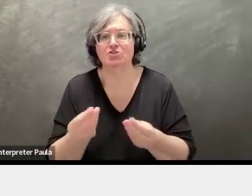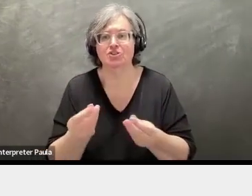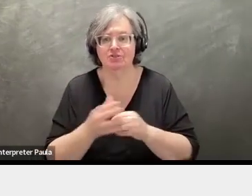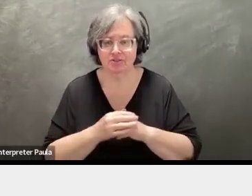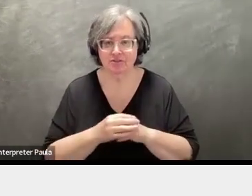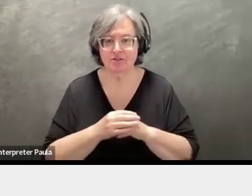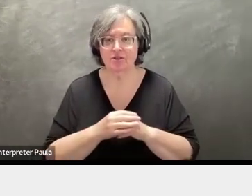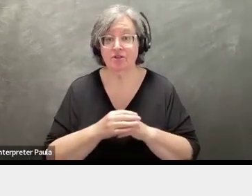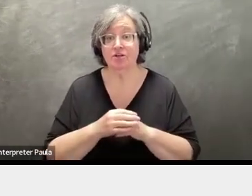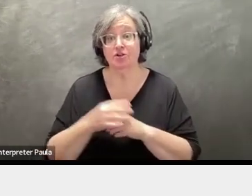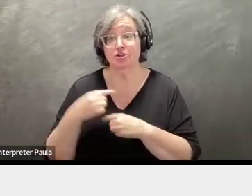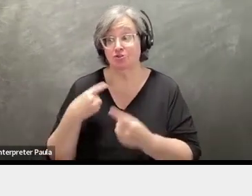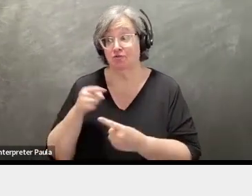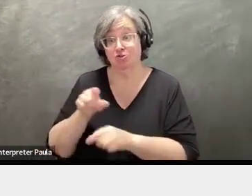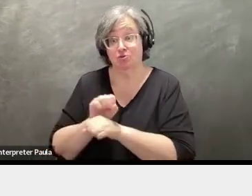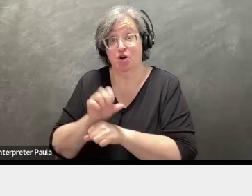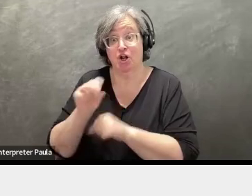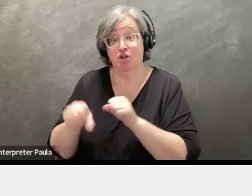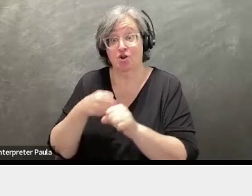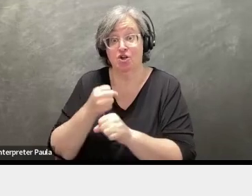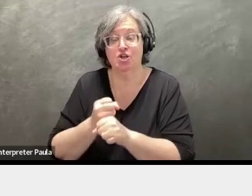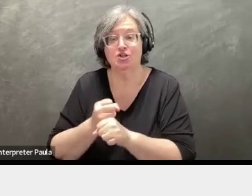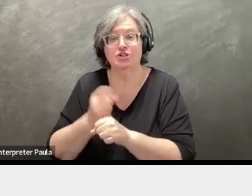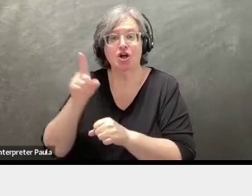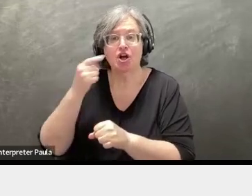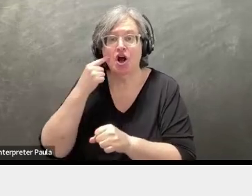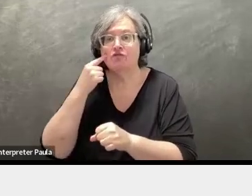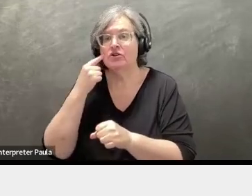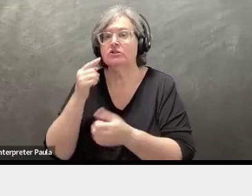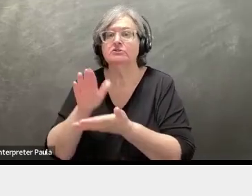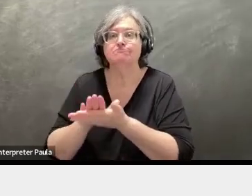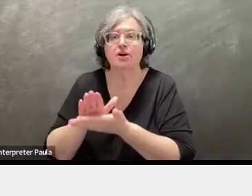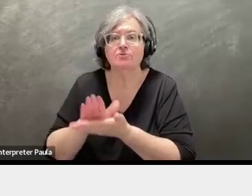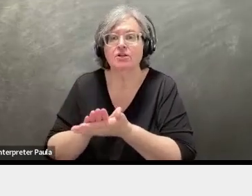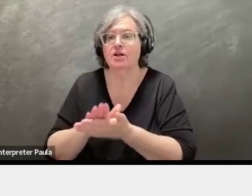career in government, academia, national organizations, local